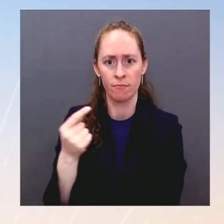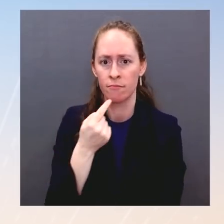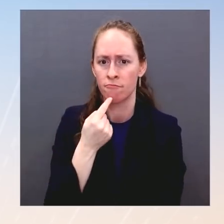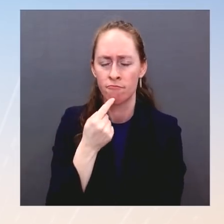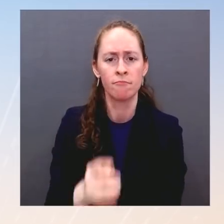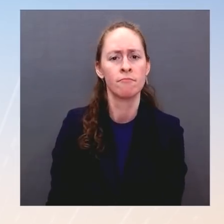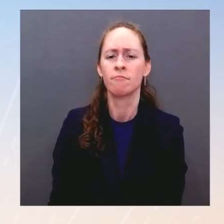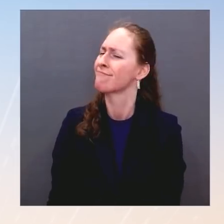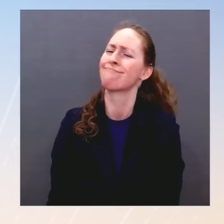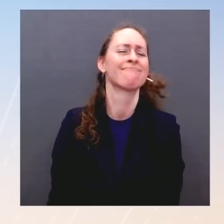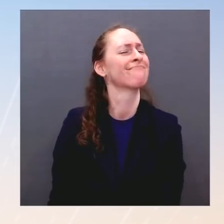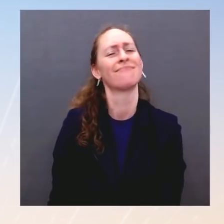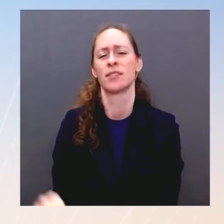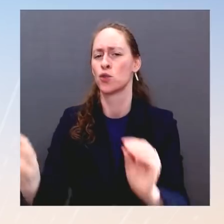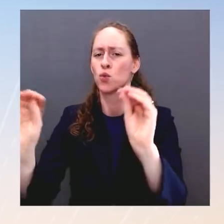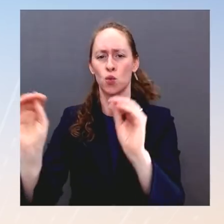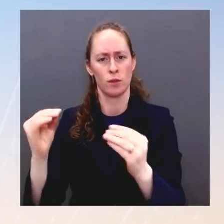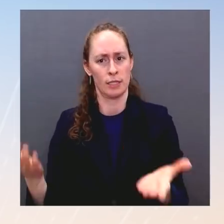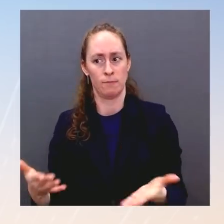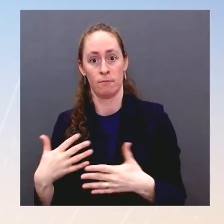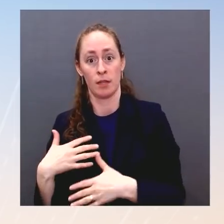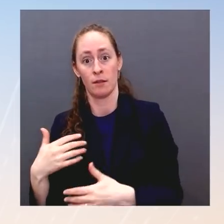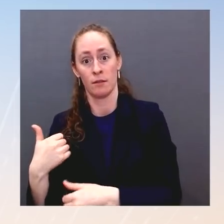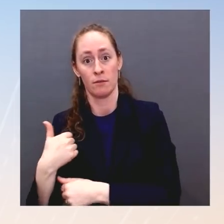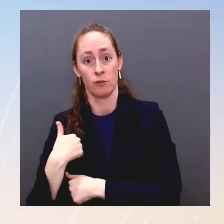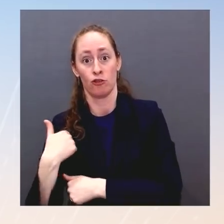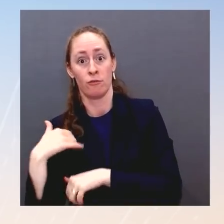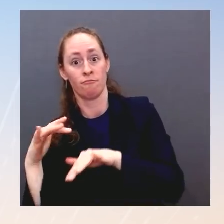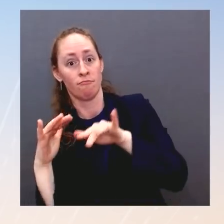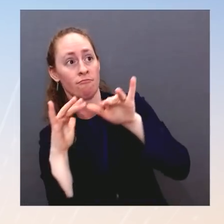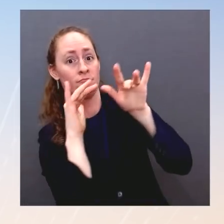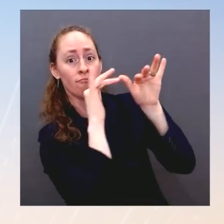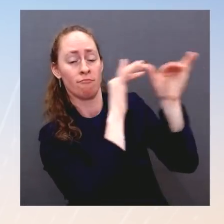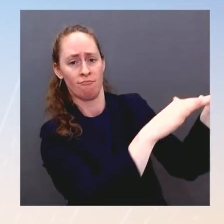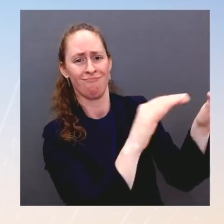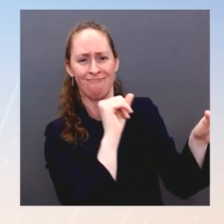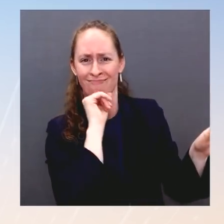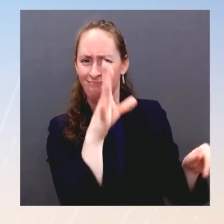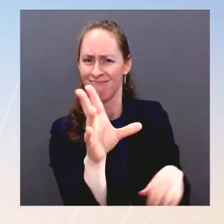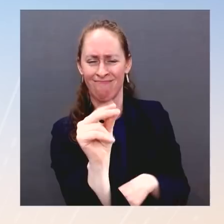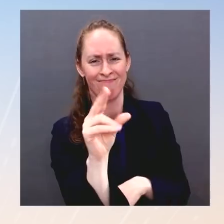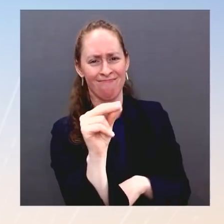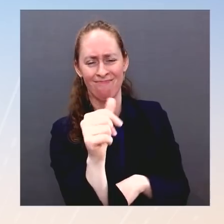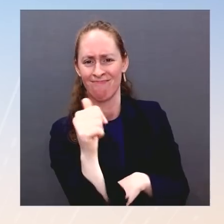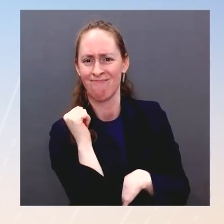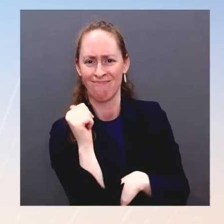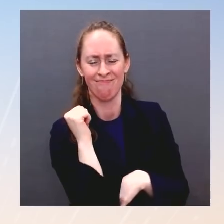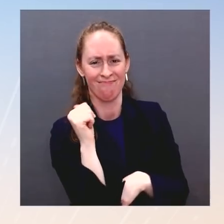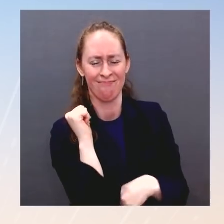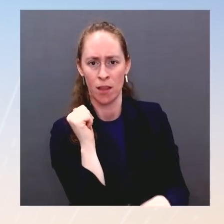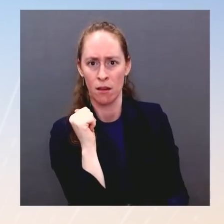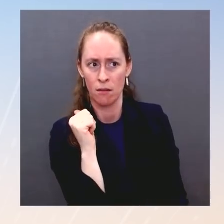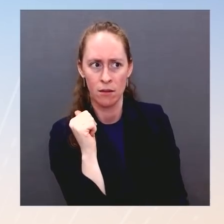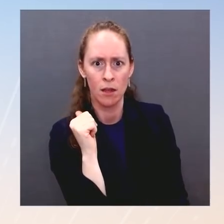so what is the U.S. doing about Americans who are still left in Ukraine as the situation gets more dire? Ms. Psaki: Well, we -- I will first start by saying